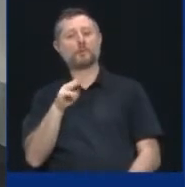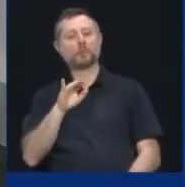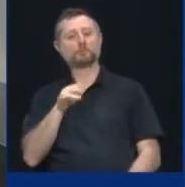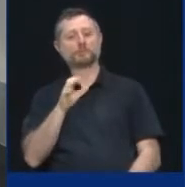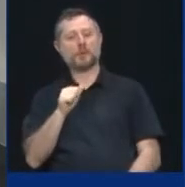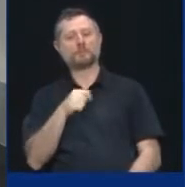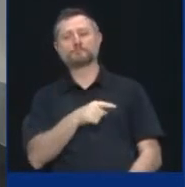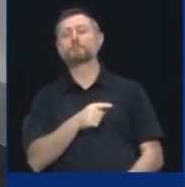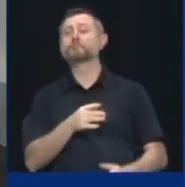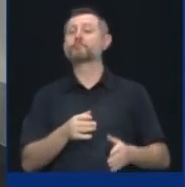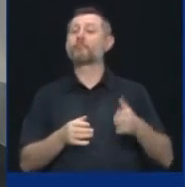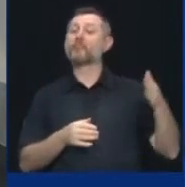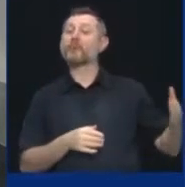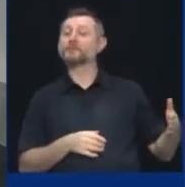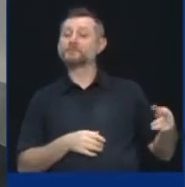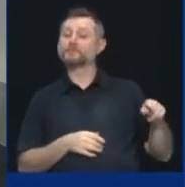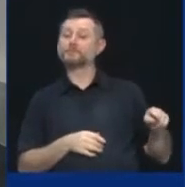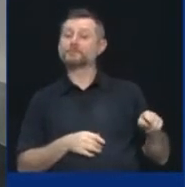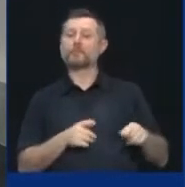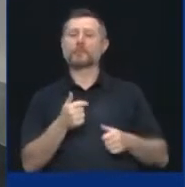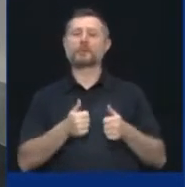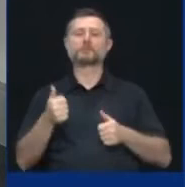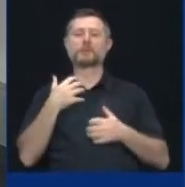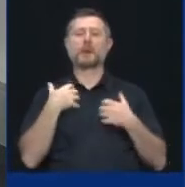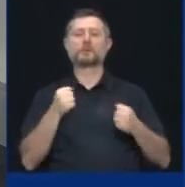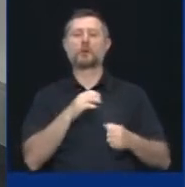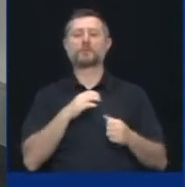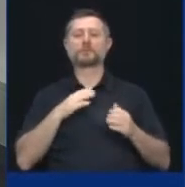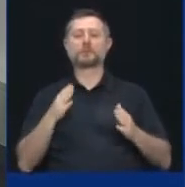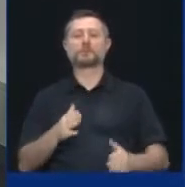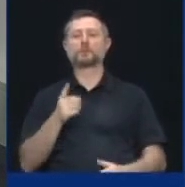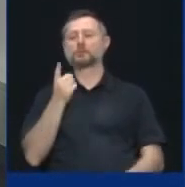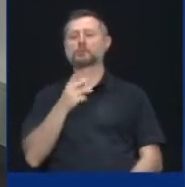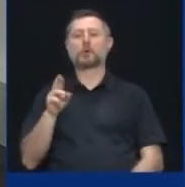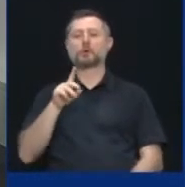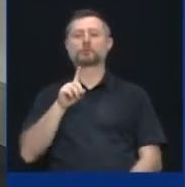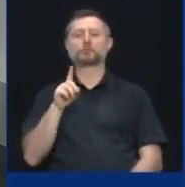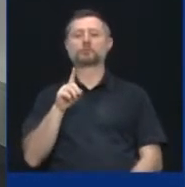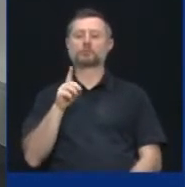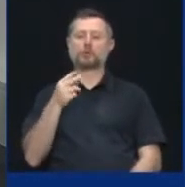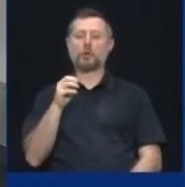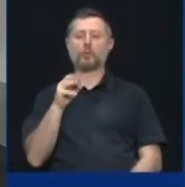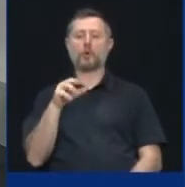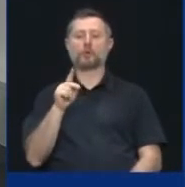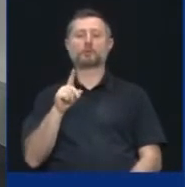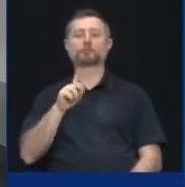TO SHI LEFT, OUR ESTEEMED HEALTH COMMISSIONER DR.